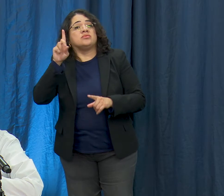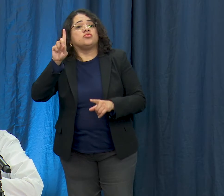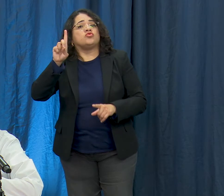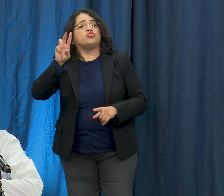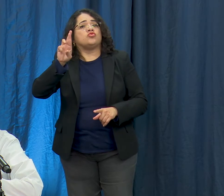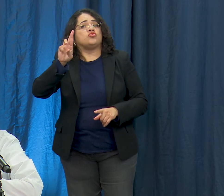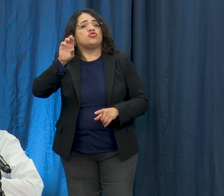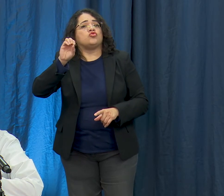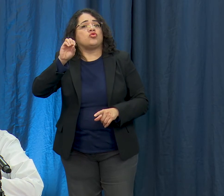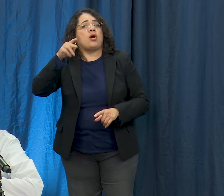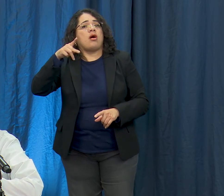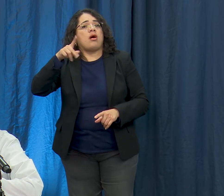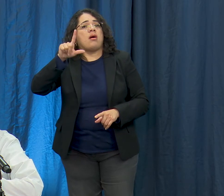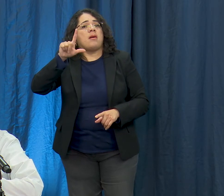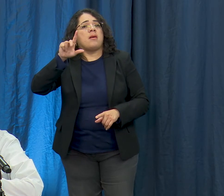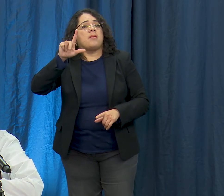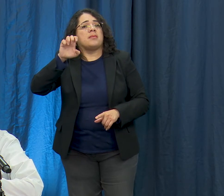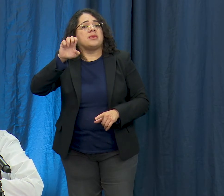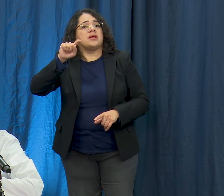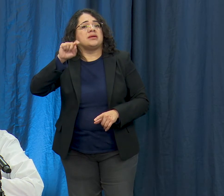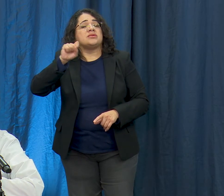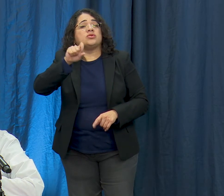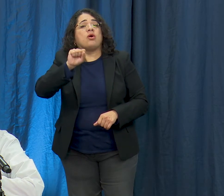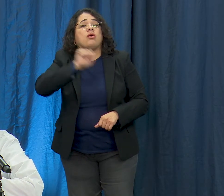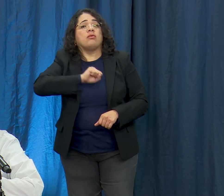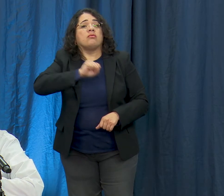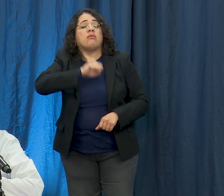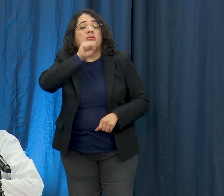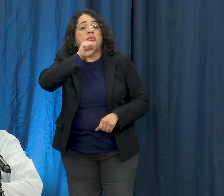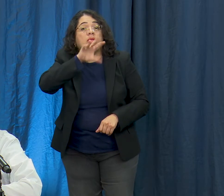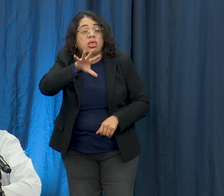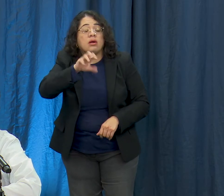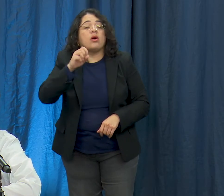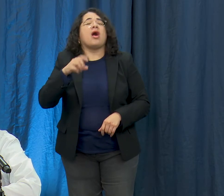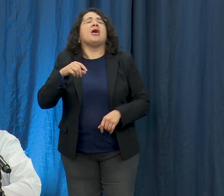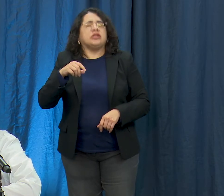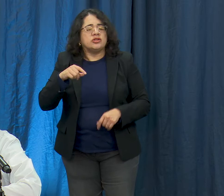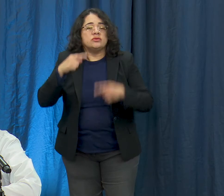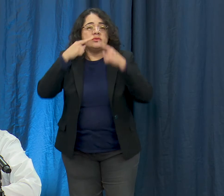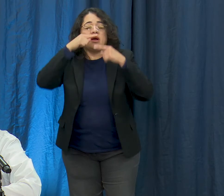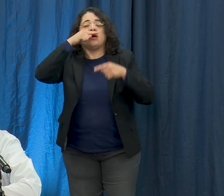coughing, sneezing, singing, talking, and releasing those droplets